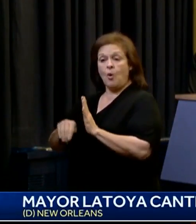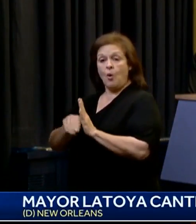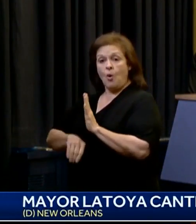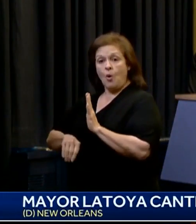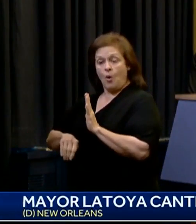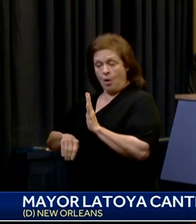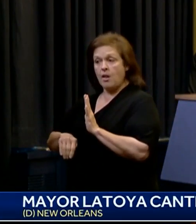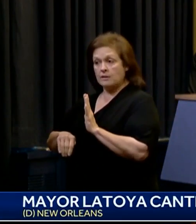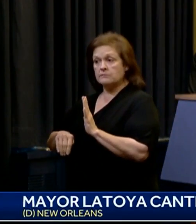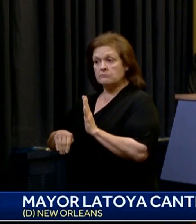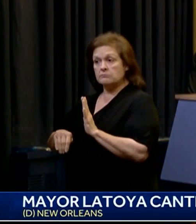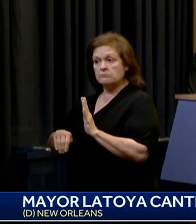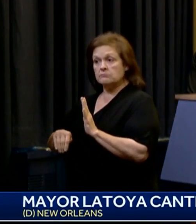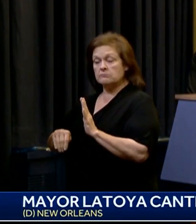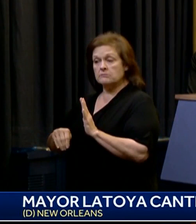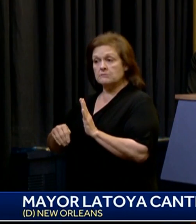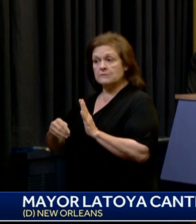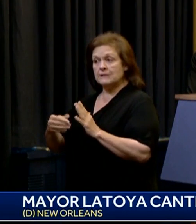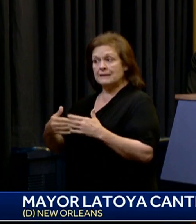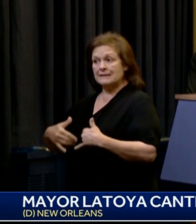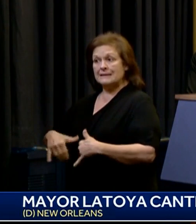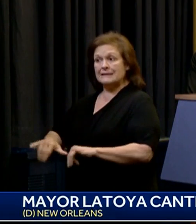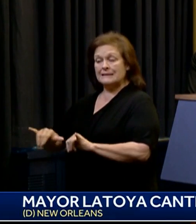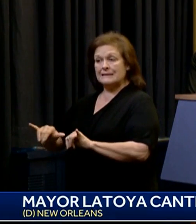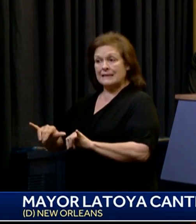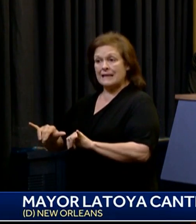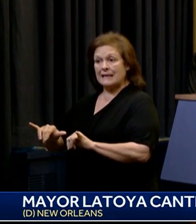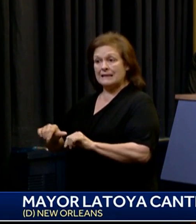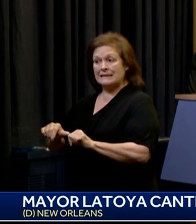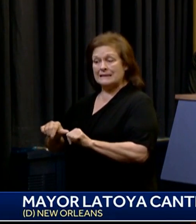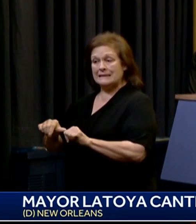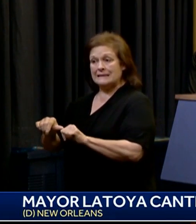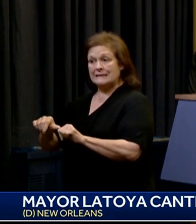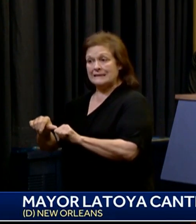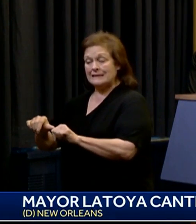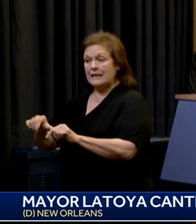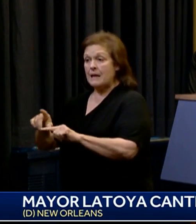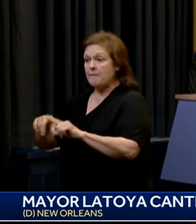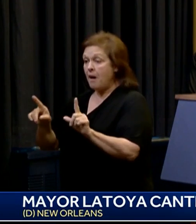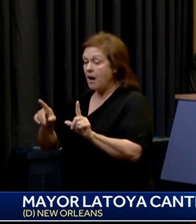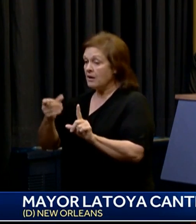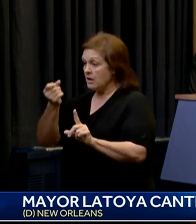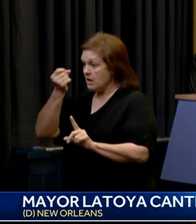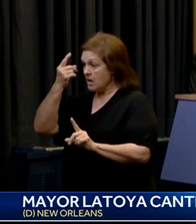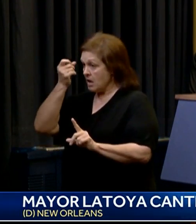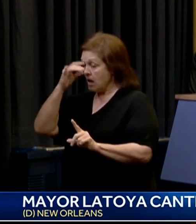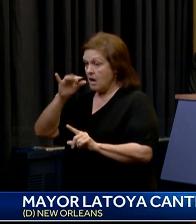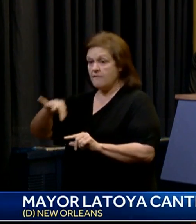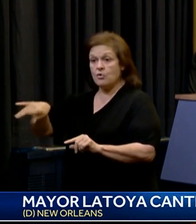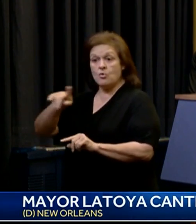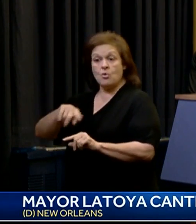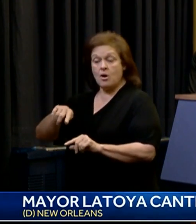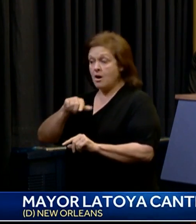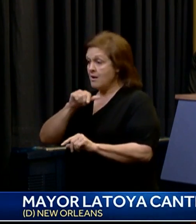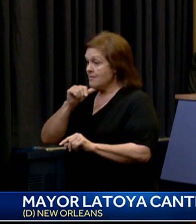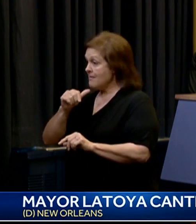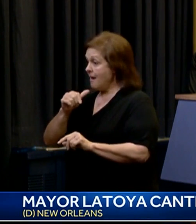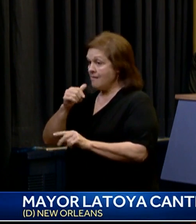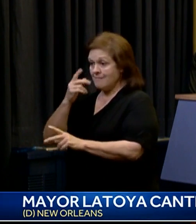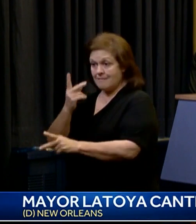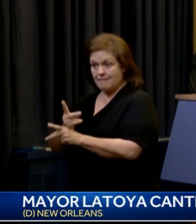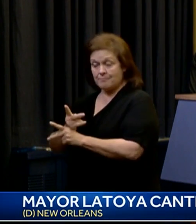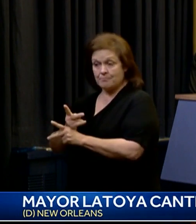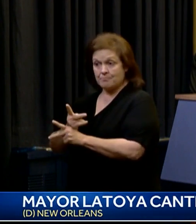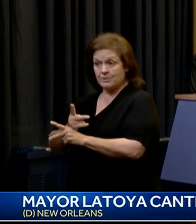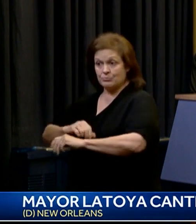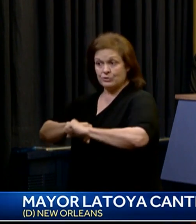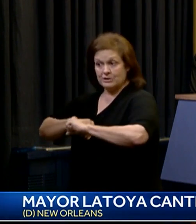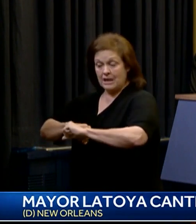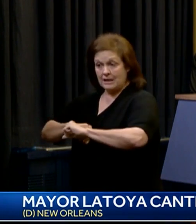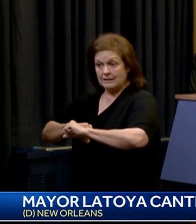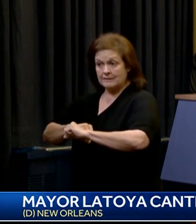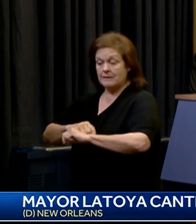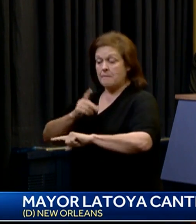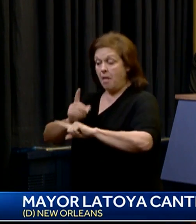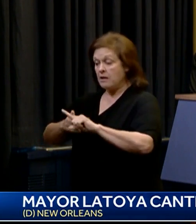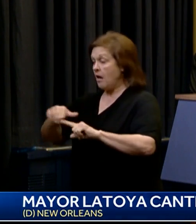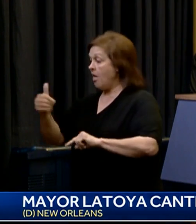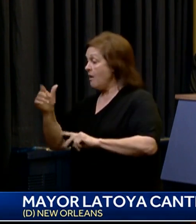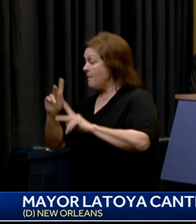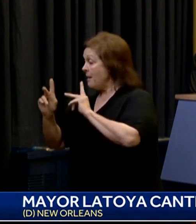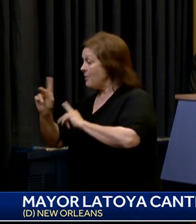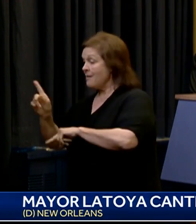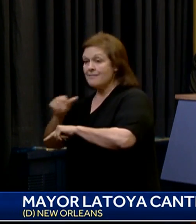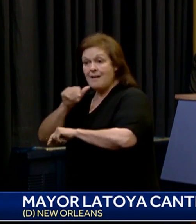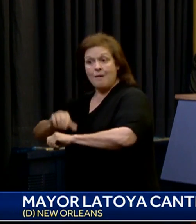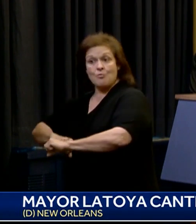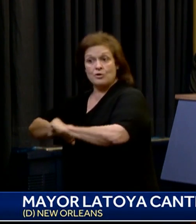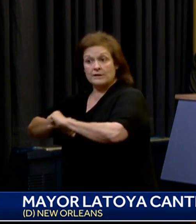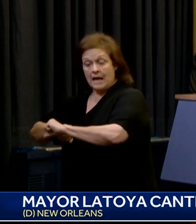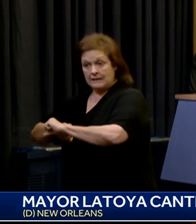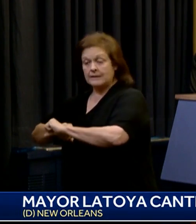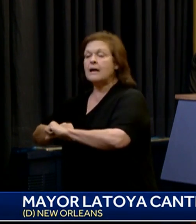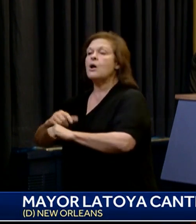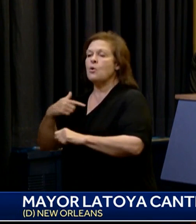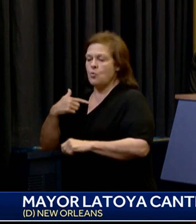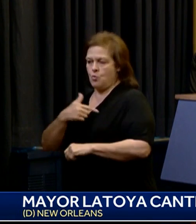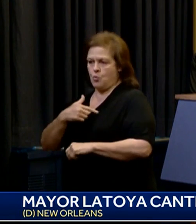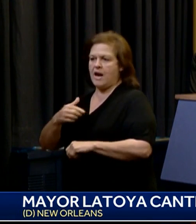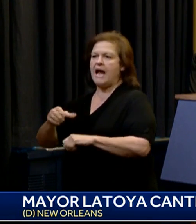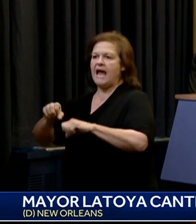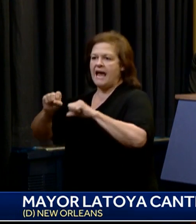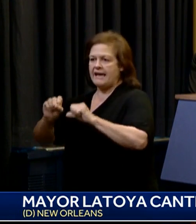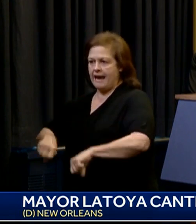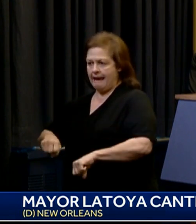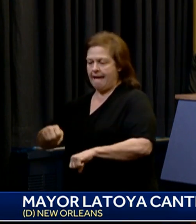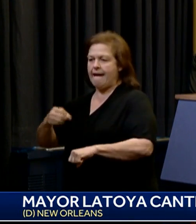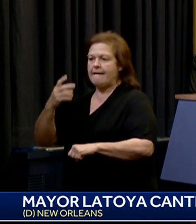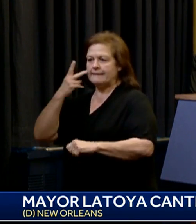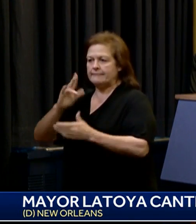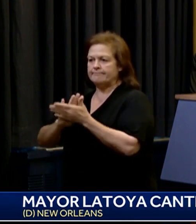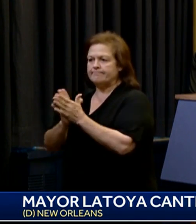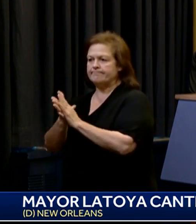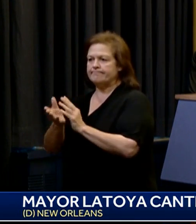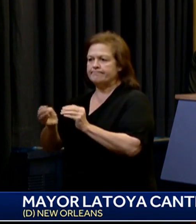LASTLY, SHE SAID THIS ABOUT THE RECENT INCREASE IN CASES -- >> WE ARE CONTINUING TO HOLD OUR OWN BUT AT THE SAME TIME IF WE DO NOT DOUBLE DOWN ON OUR EFFORTS TO PROTECT OURSELVES,